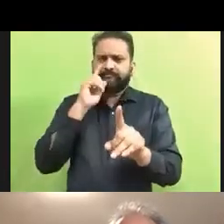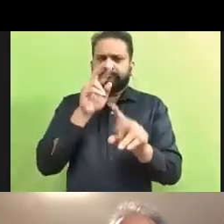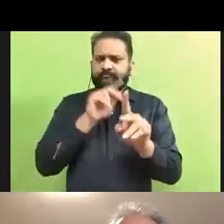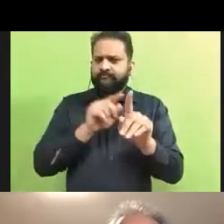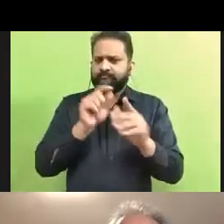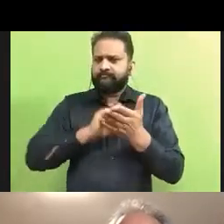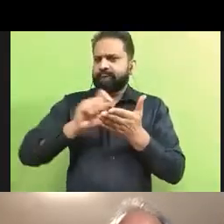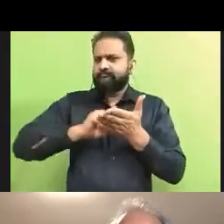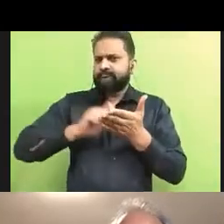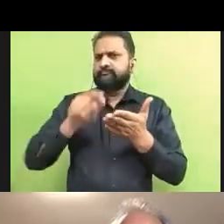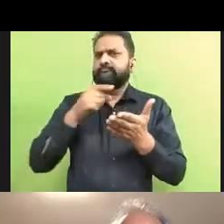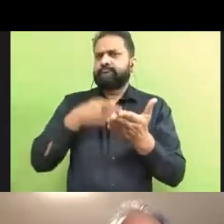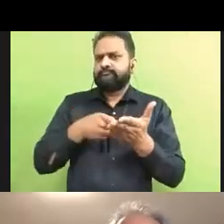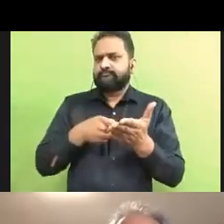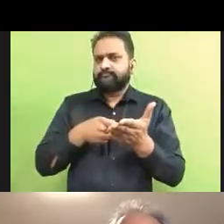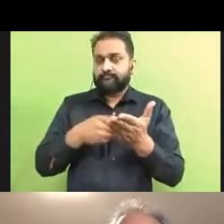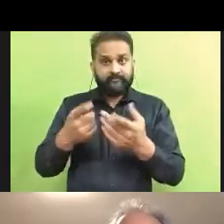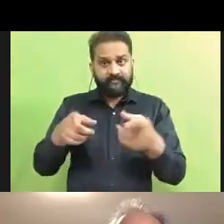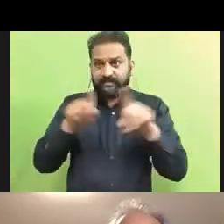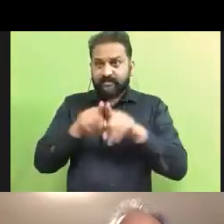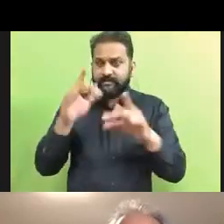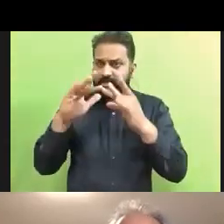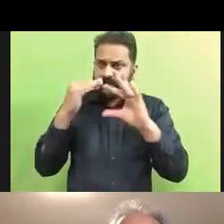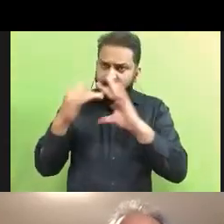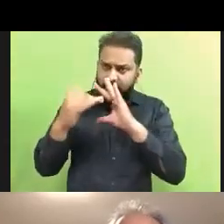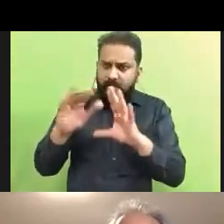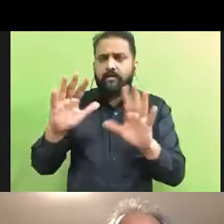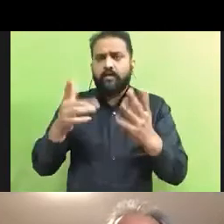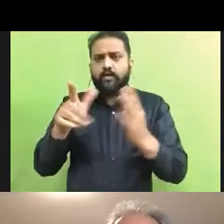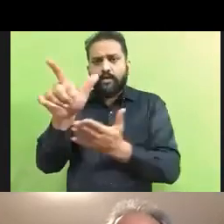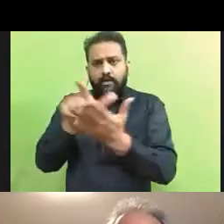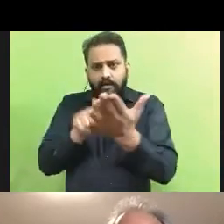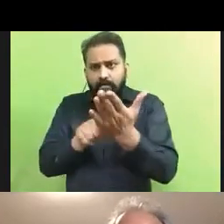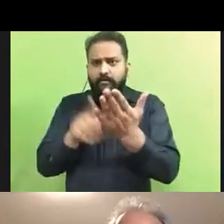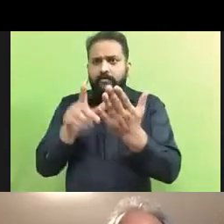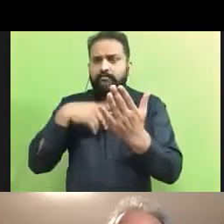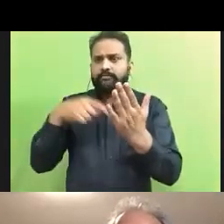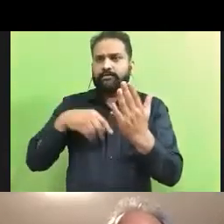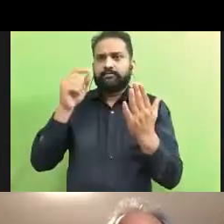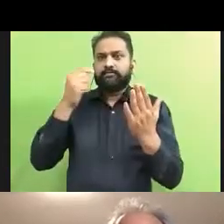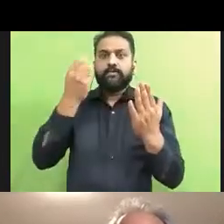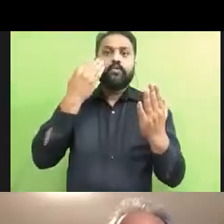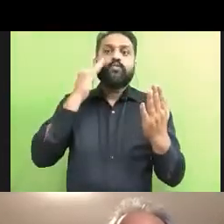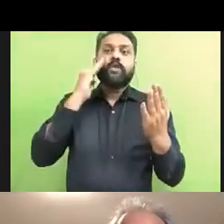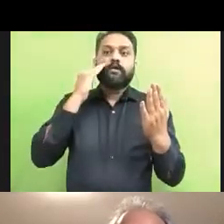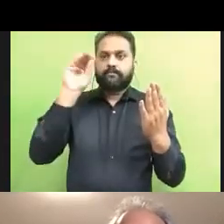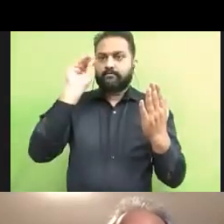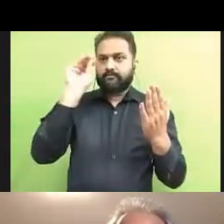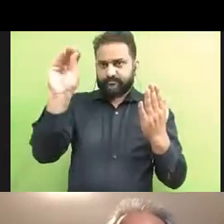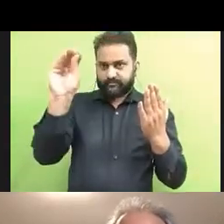in the same email or the same letter on the top there is a day in the body there is a day